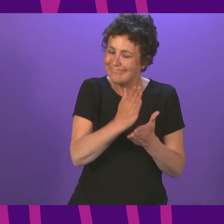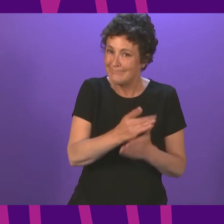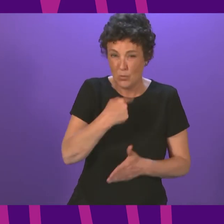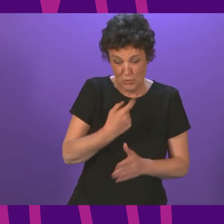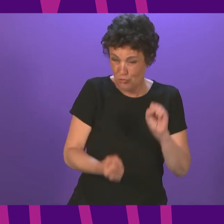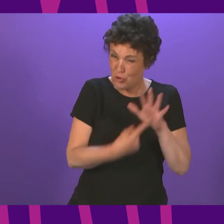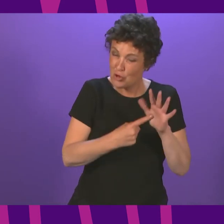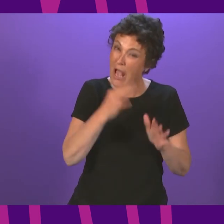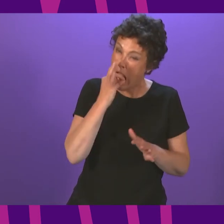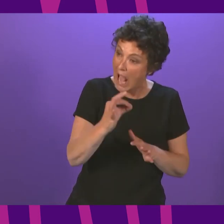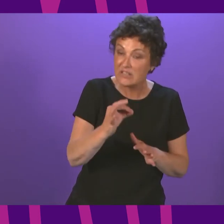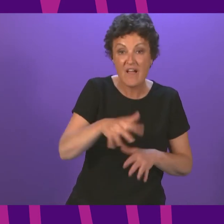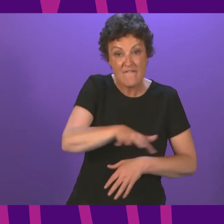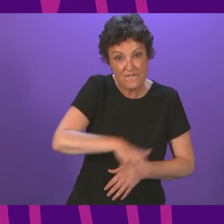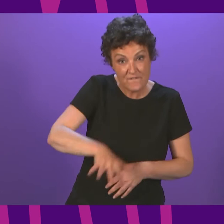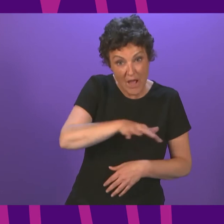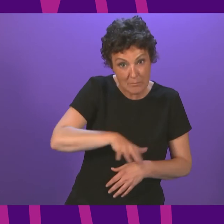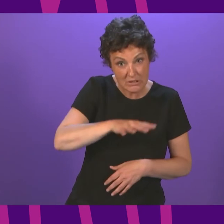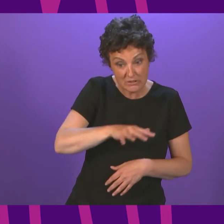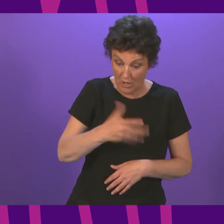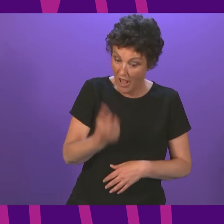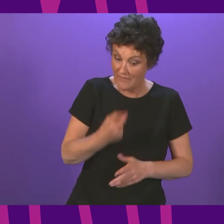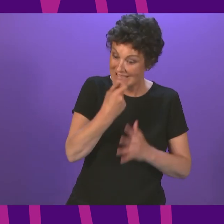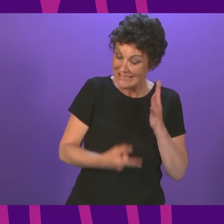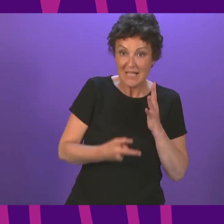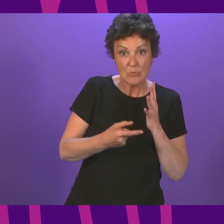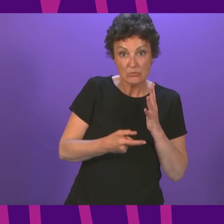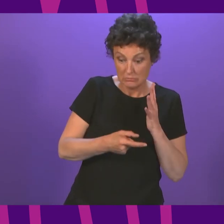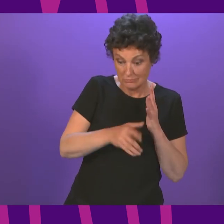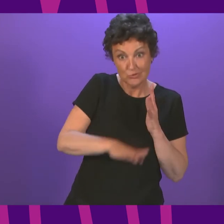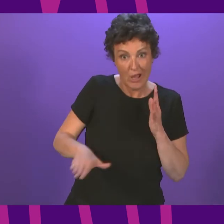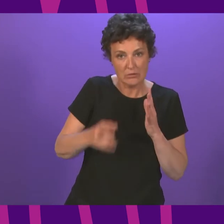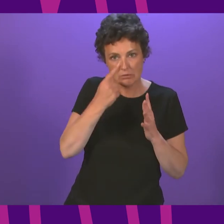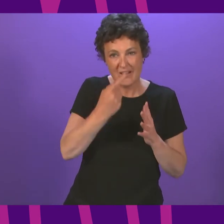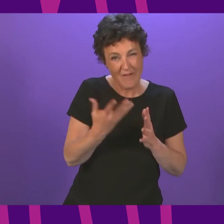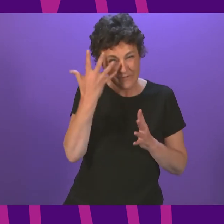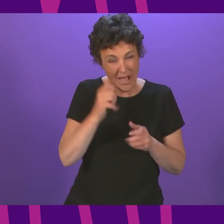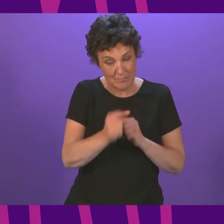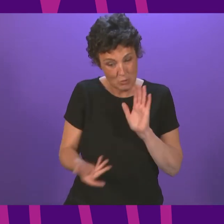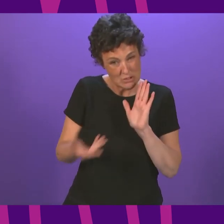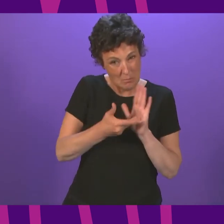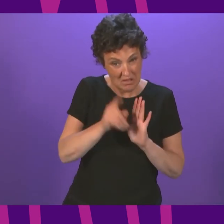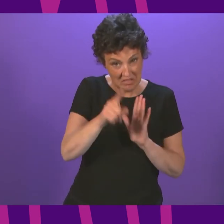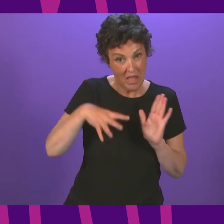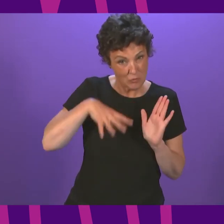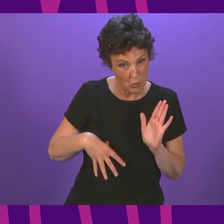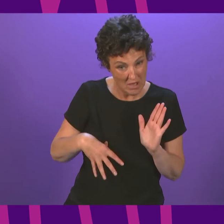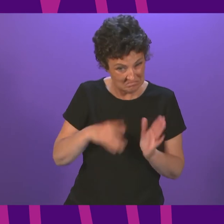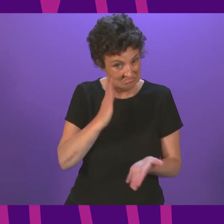person in them, and specifically on whether a £5 supplement to the Scottish child payment is required for that support, and whether that amount is sufficient. The omission of